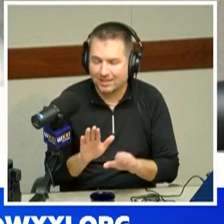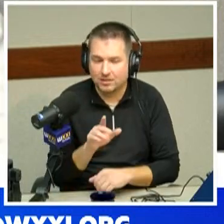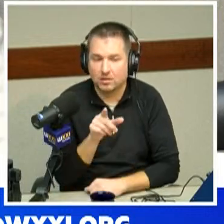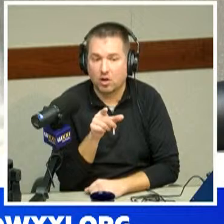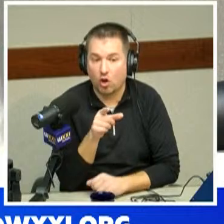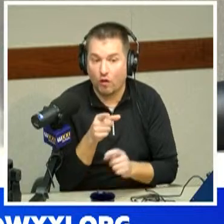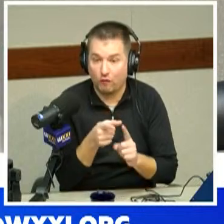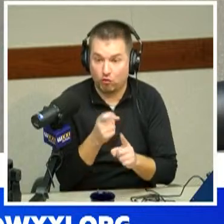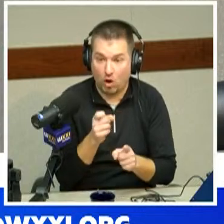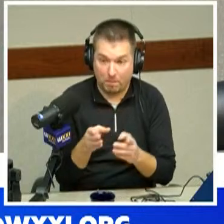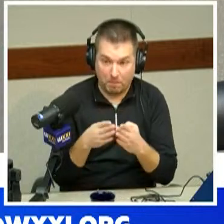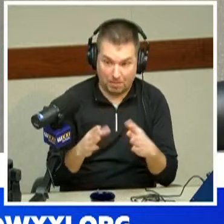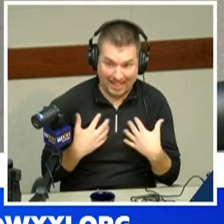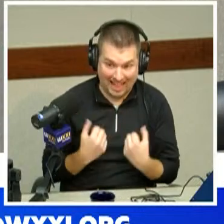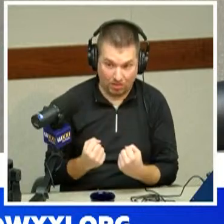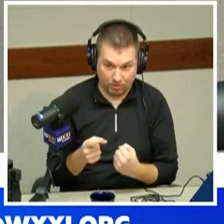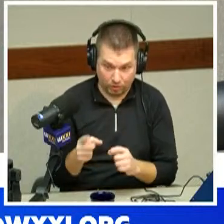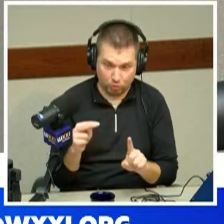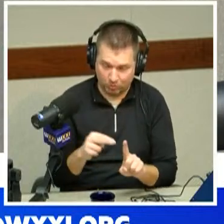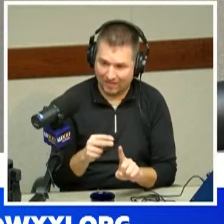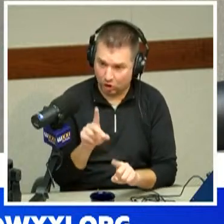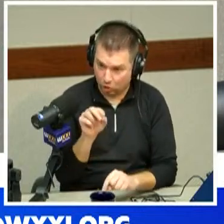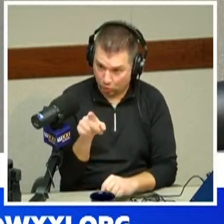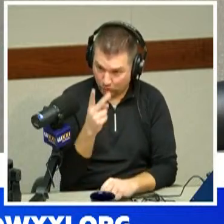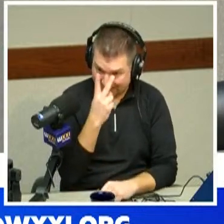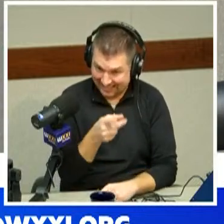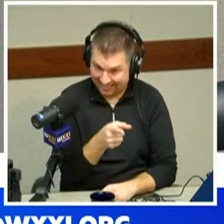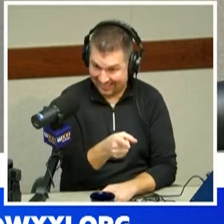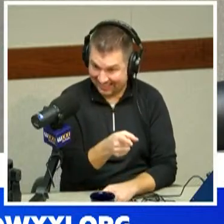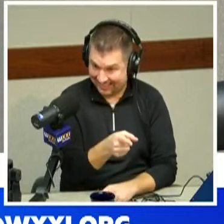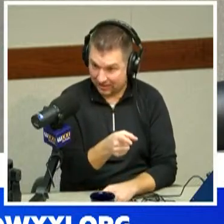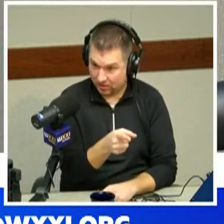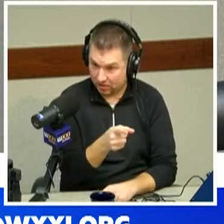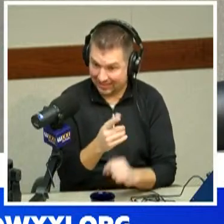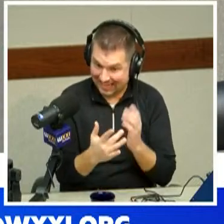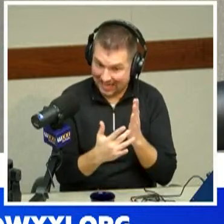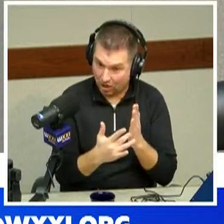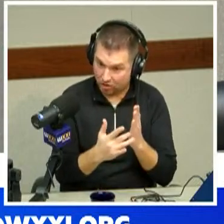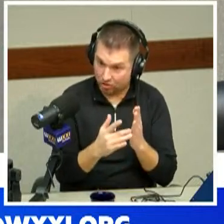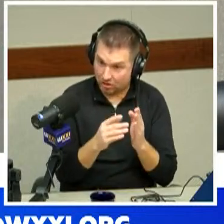from the public health perspective um do you see this Branch this technology branching out